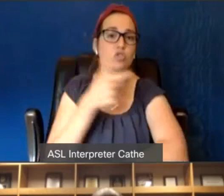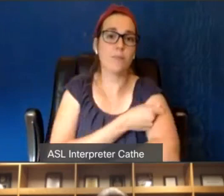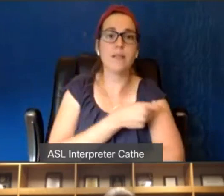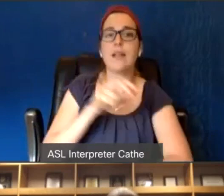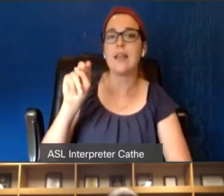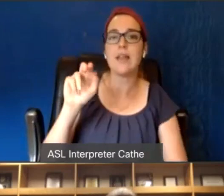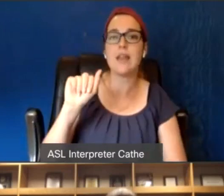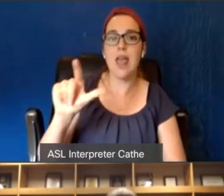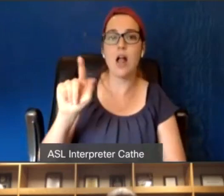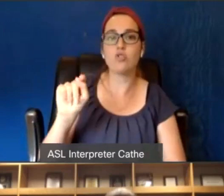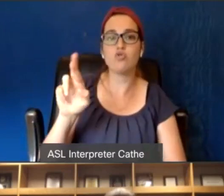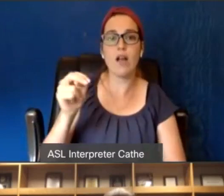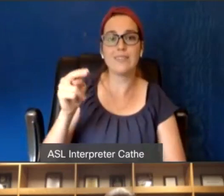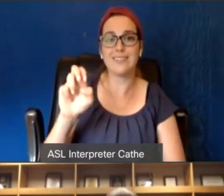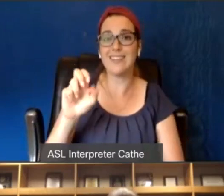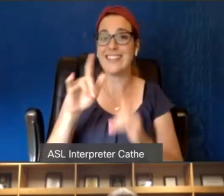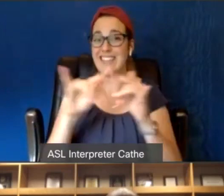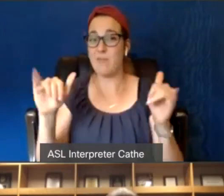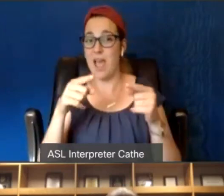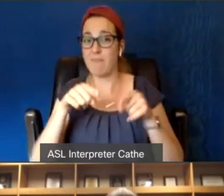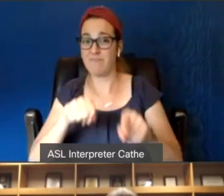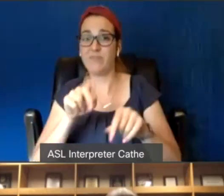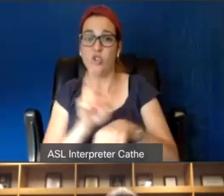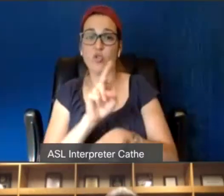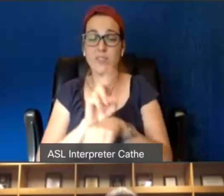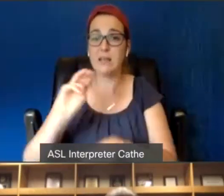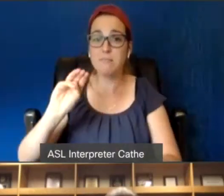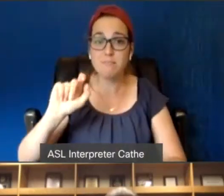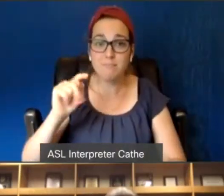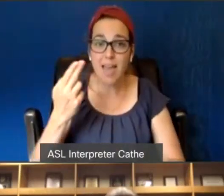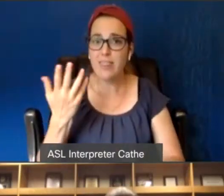So the analysis I alluded to earlier regarding opioids